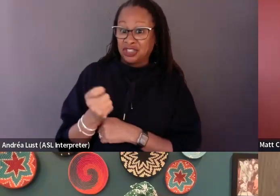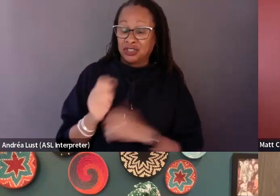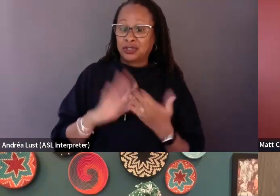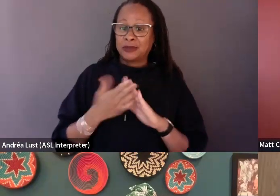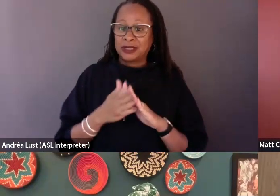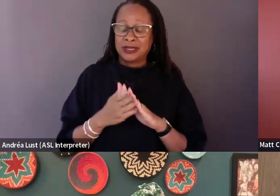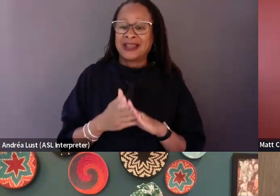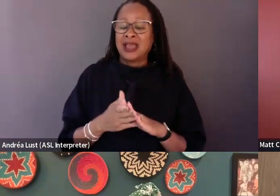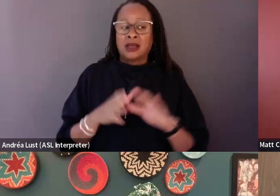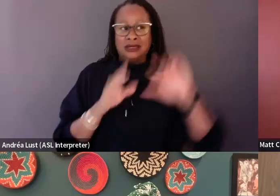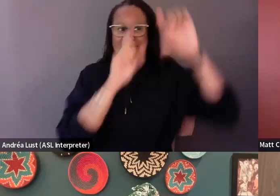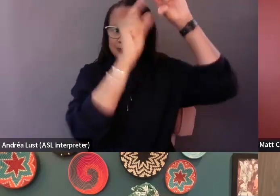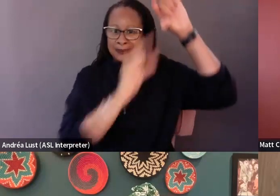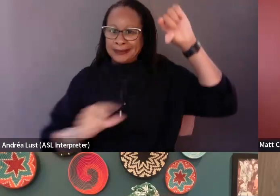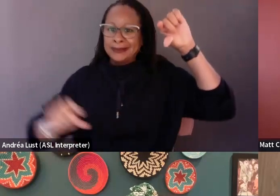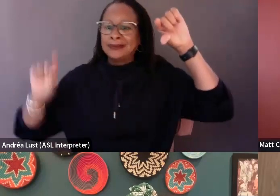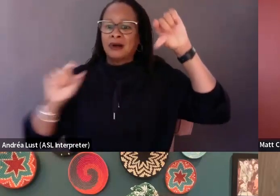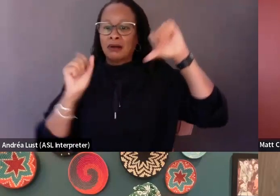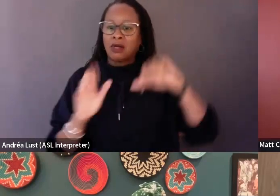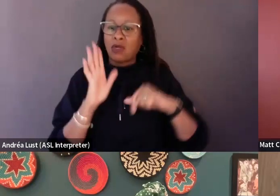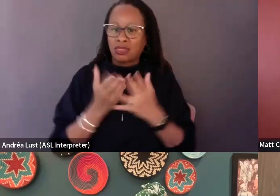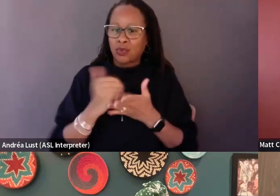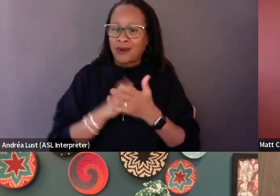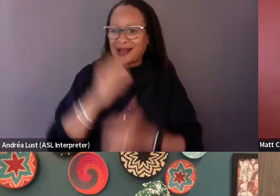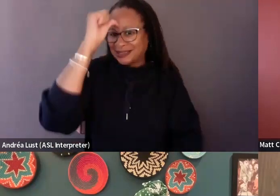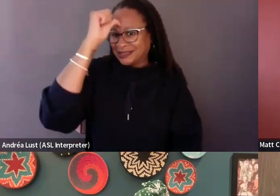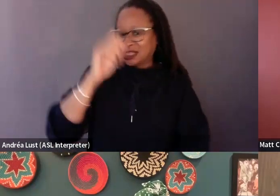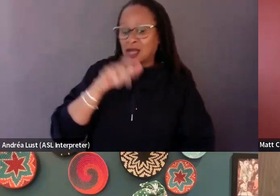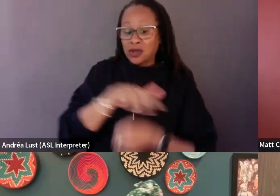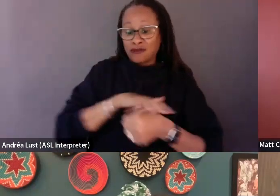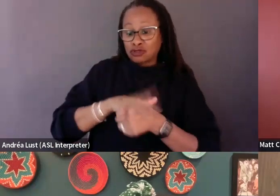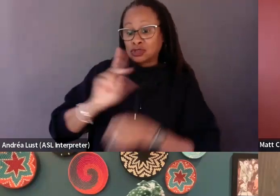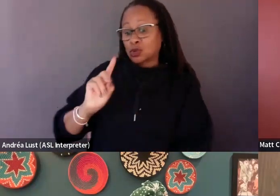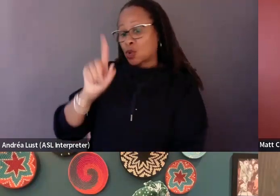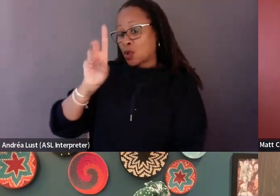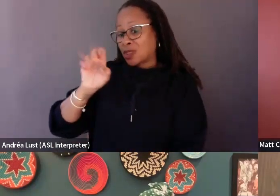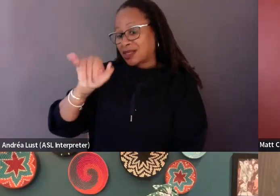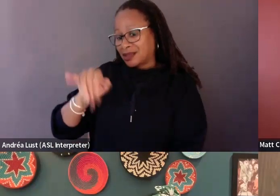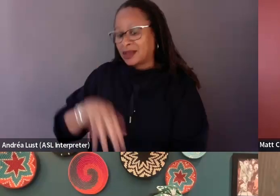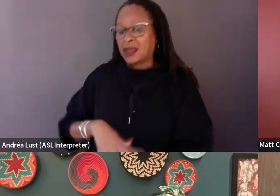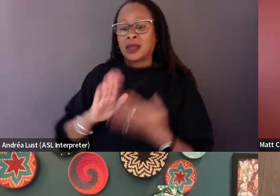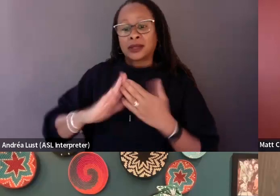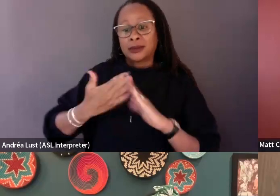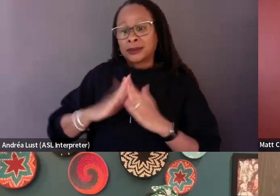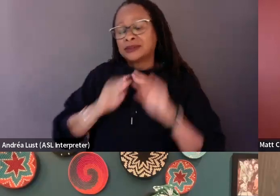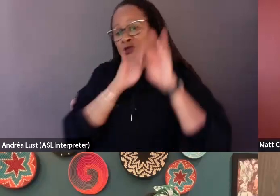and there's different regional Koli communities spread across.